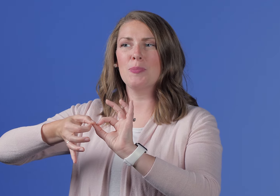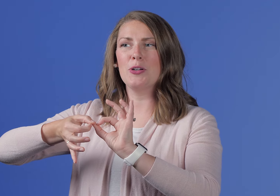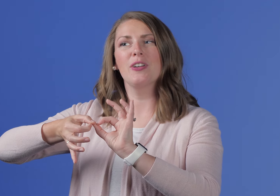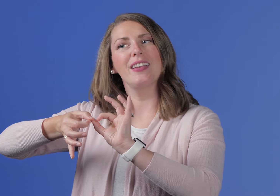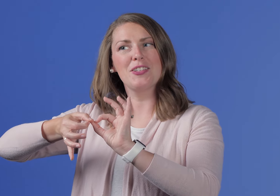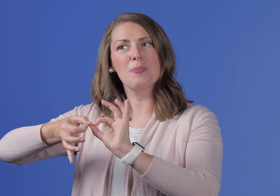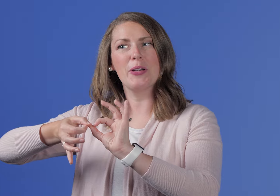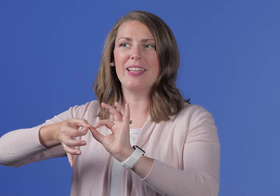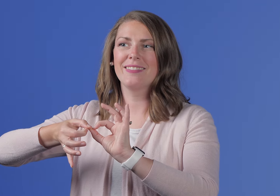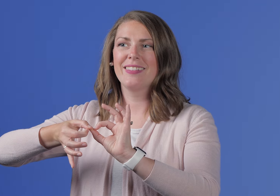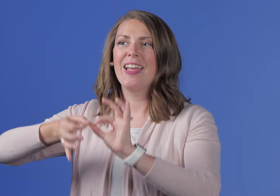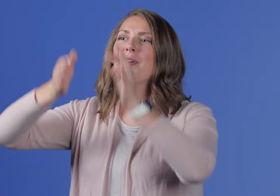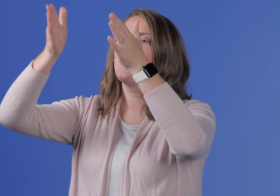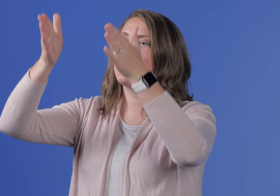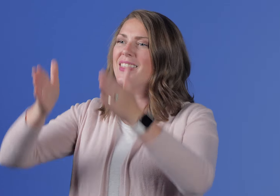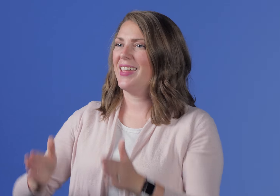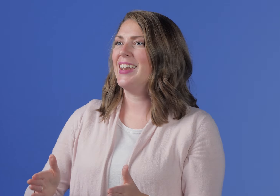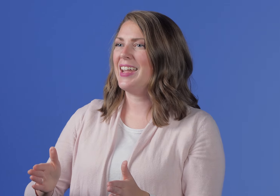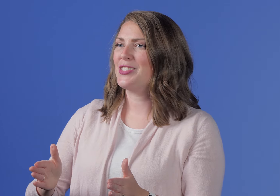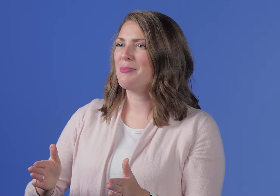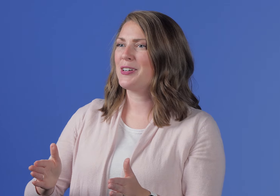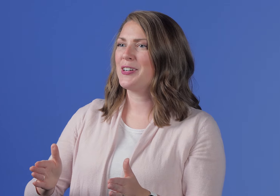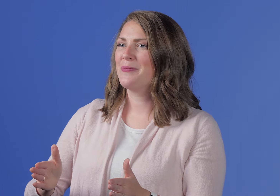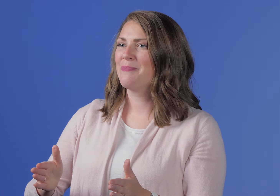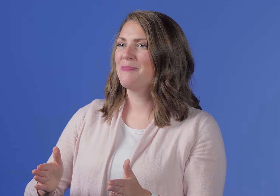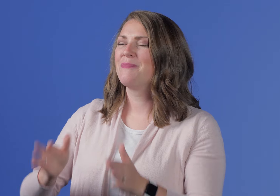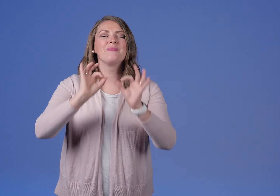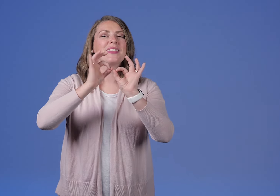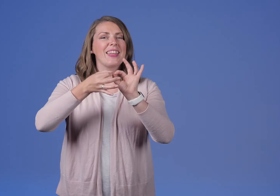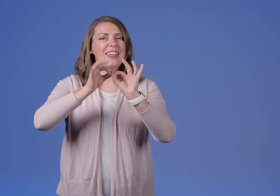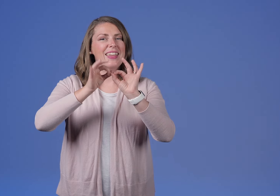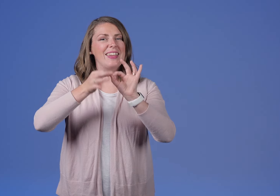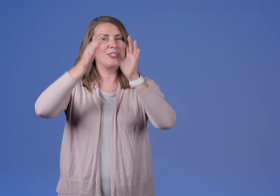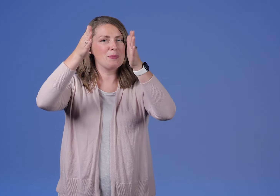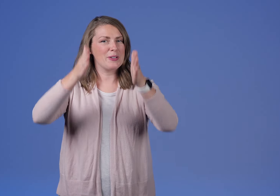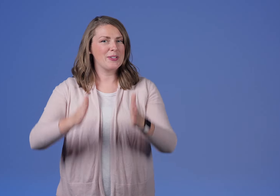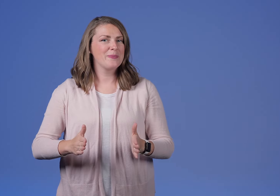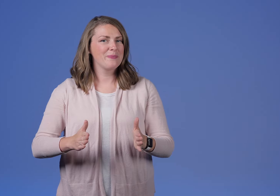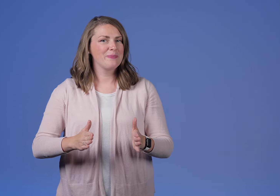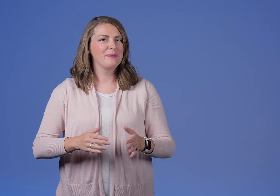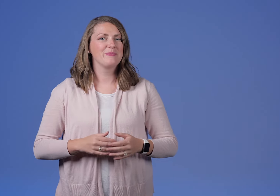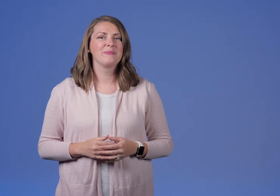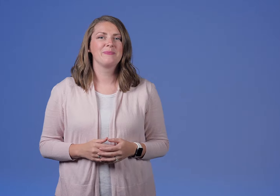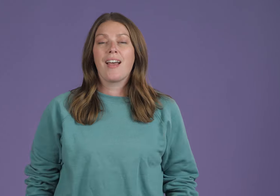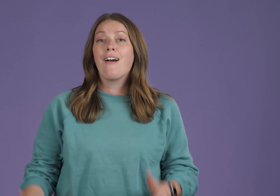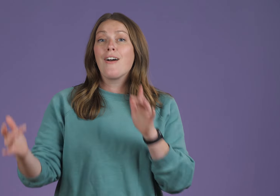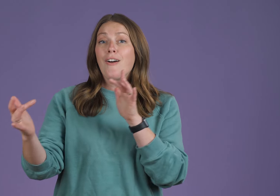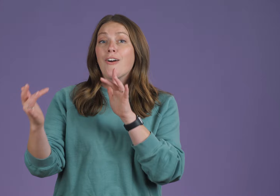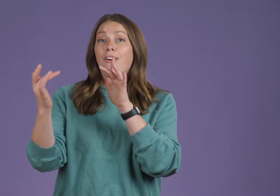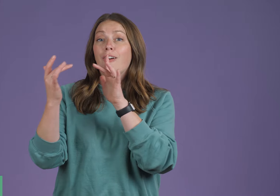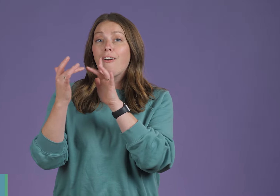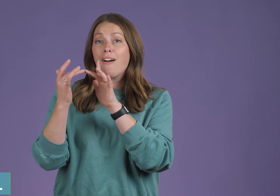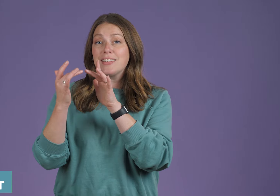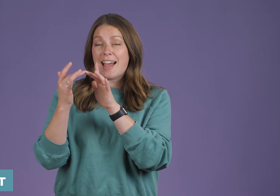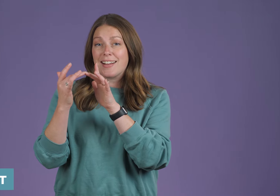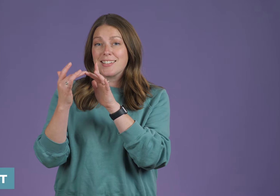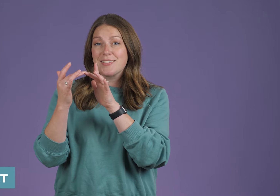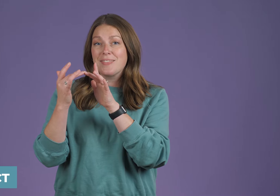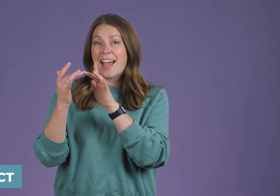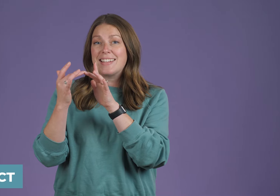interpreting with an agent marker. Interpreter Contact as in,